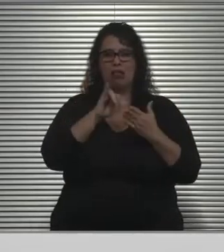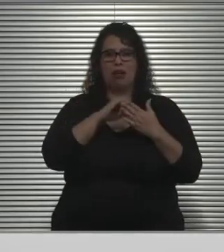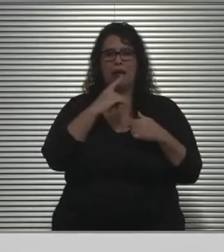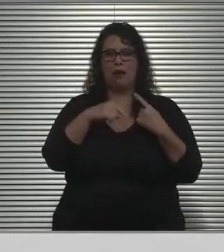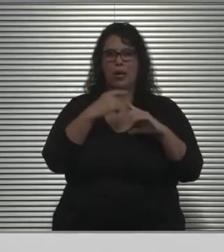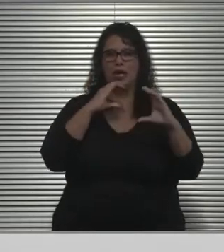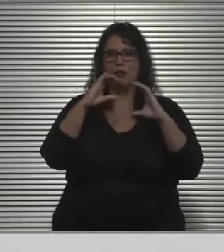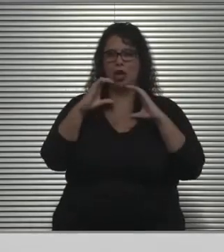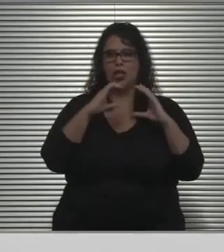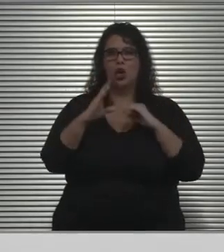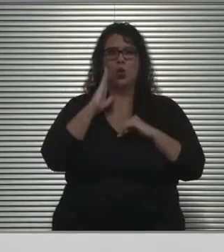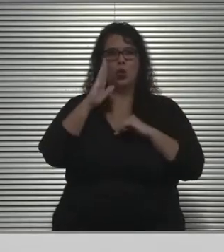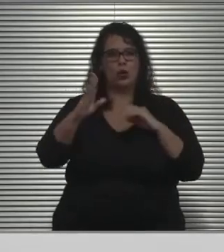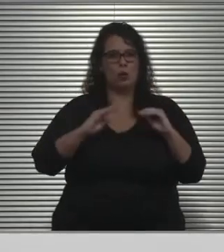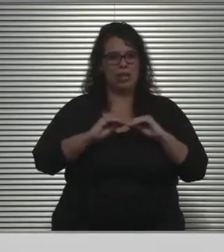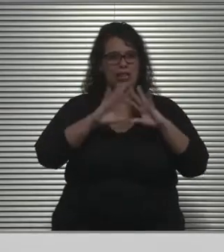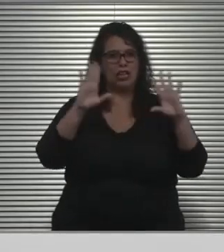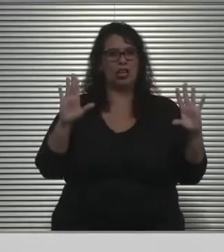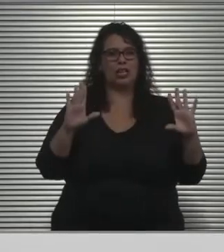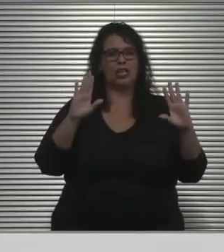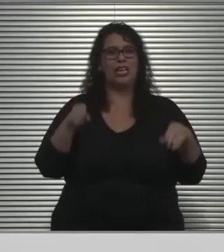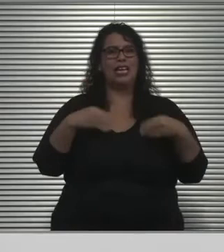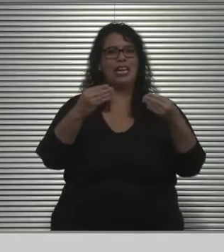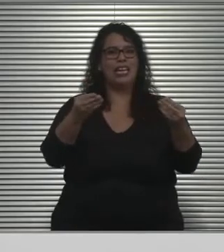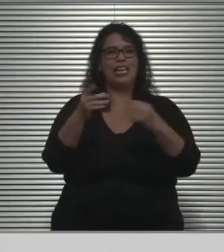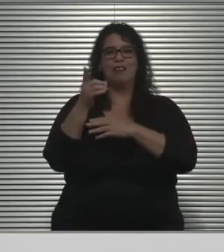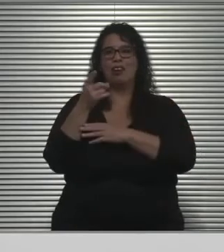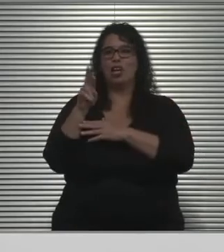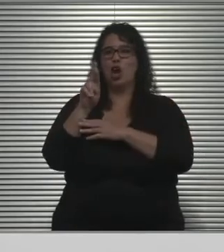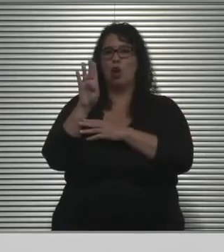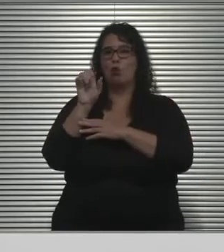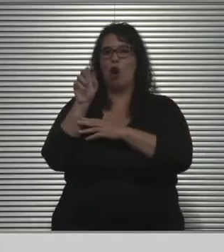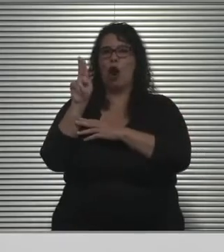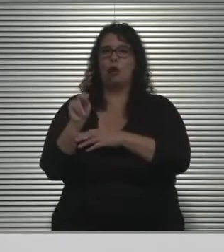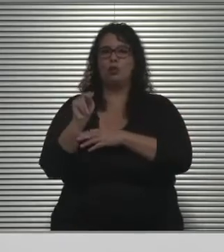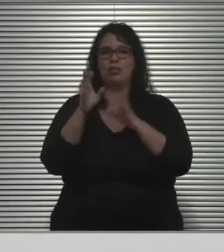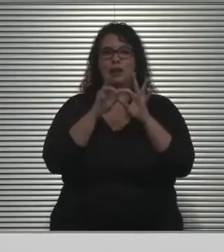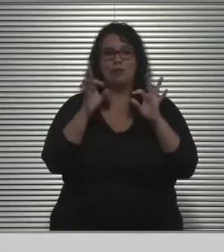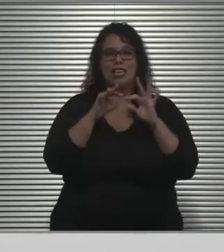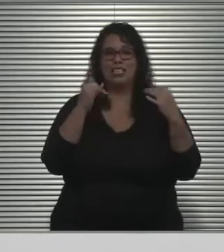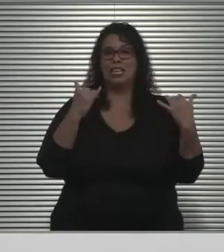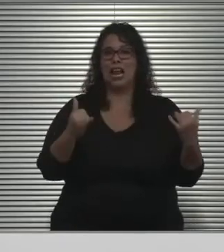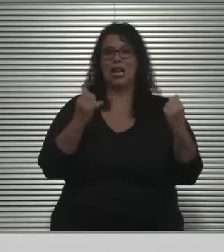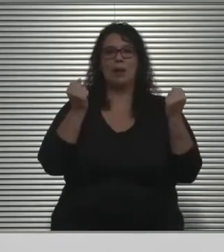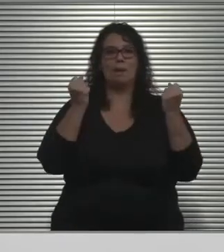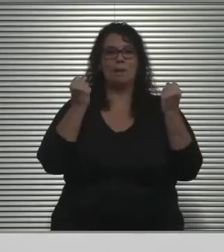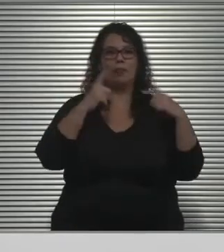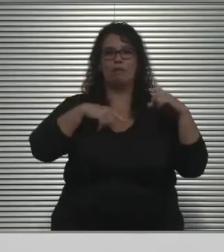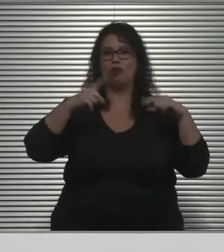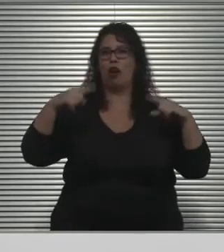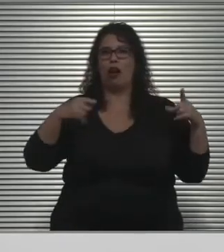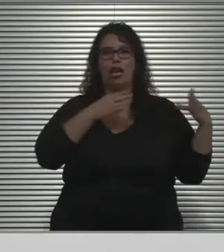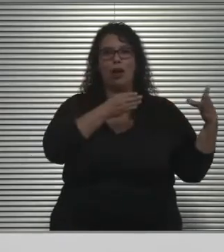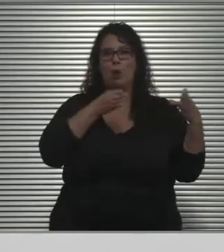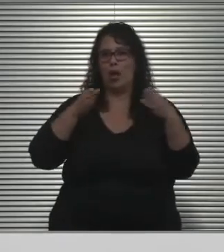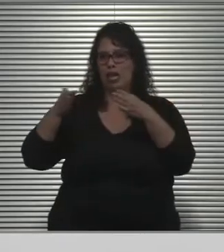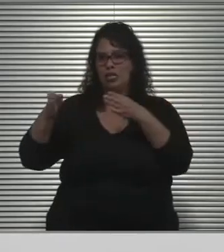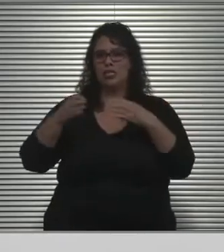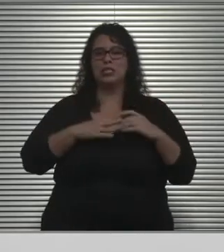and we will clearly get Dr. Brown's message out from tonight in several different ways in the days to come, so that there's some clarity.